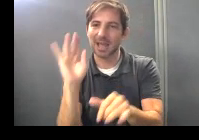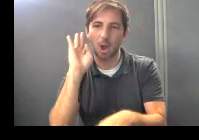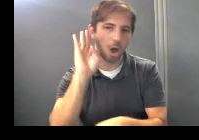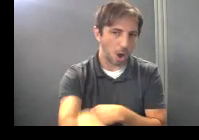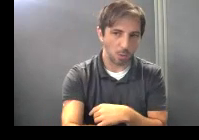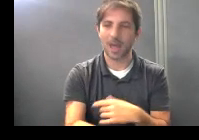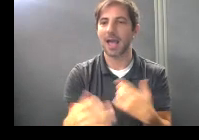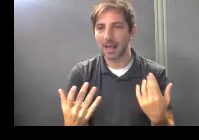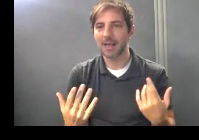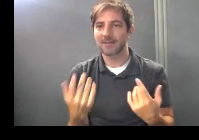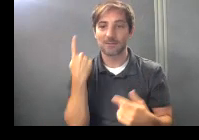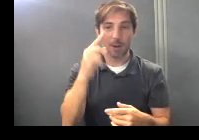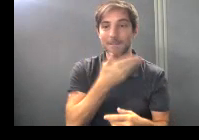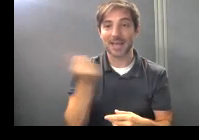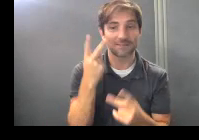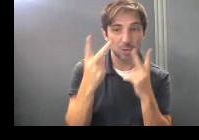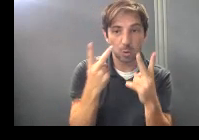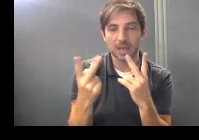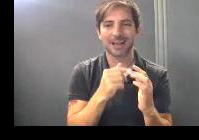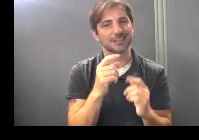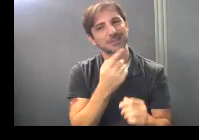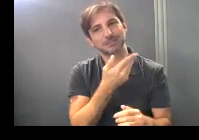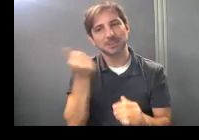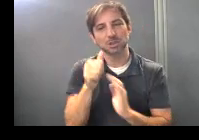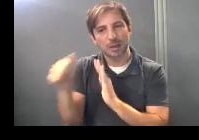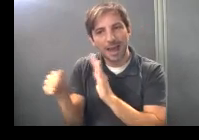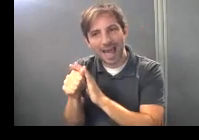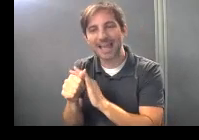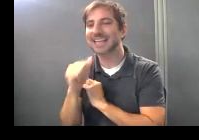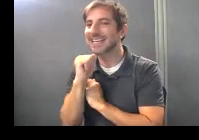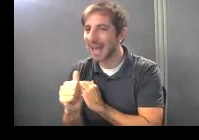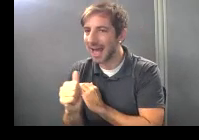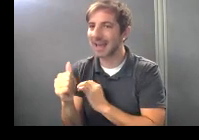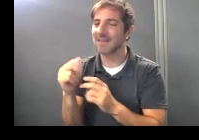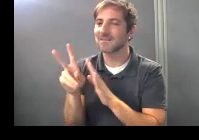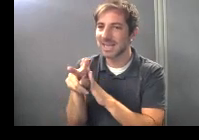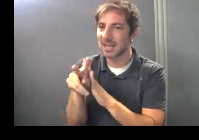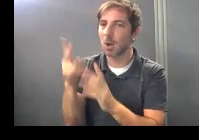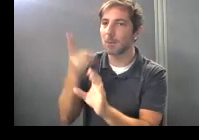FOR BEST VIEWING, WE RECOMMEND HIDING NONPARTICIPANTS BY CLICKING THE THREE DOTS AT THE RIGHT CORNER